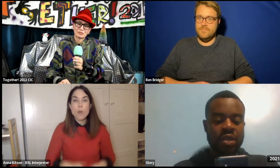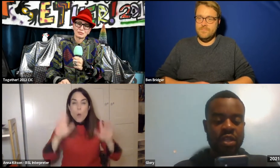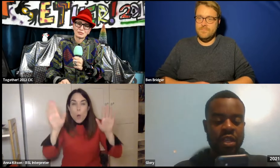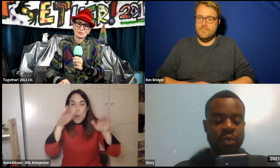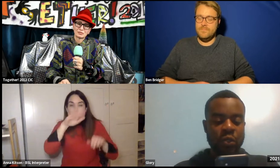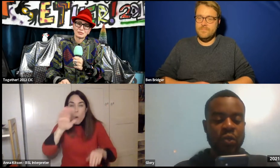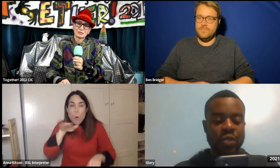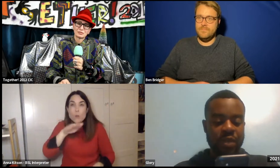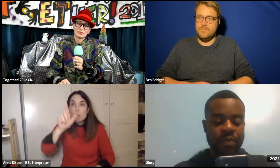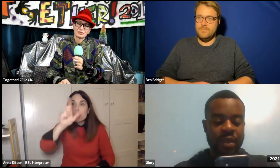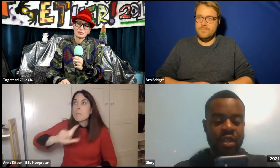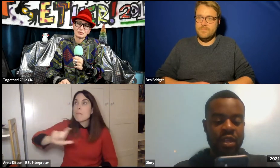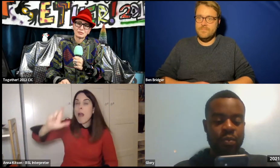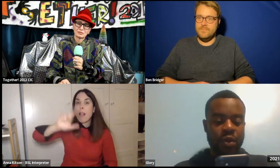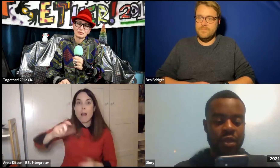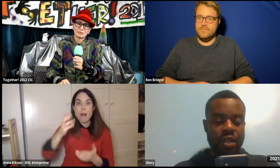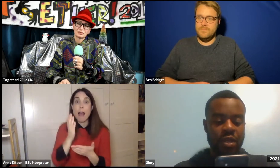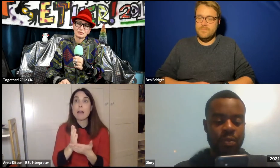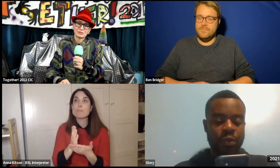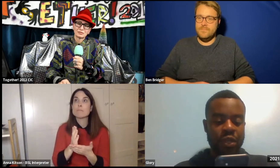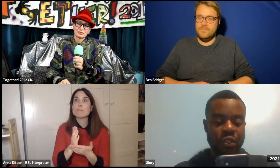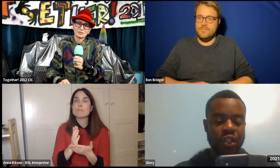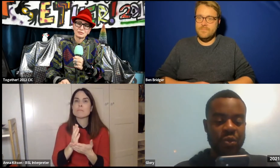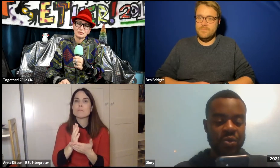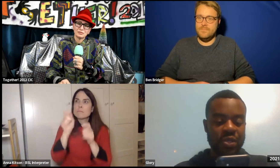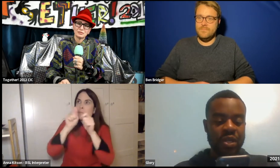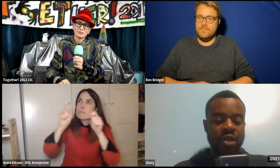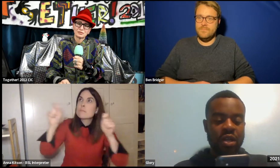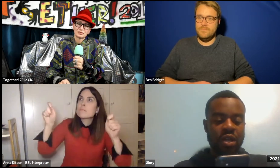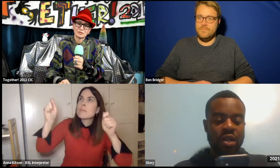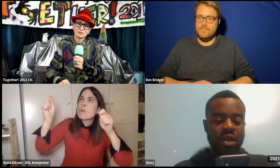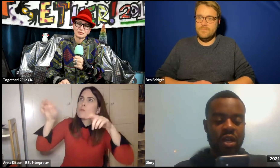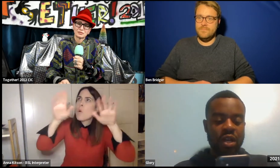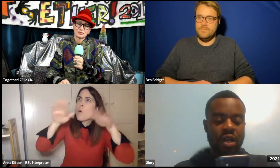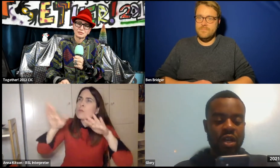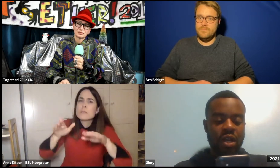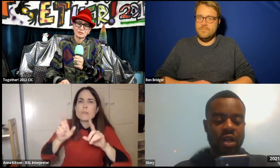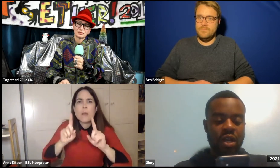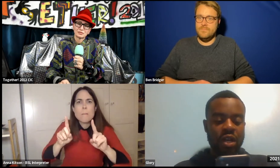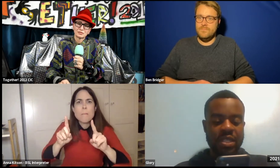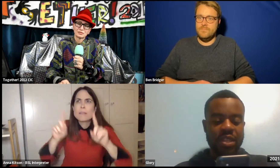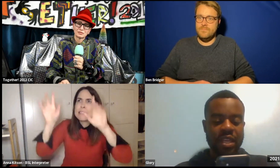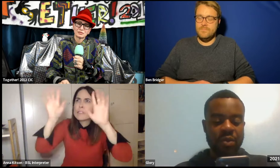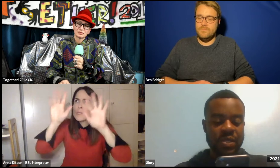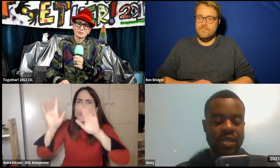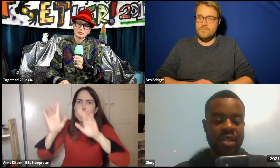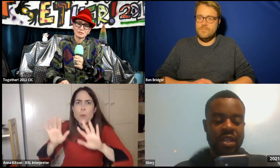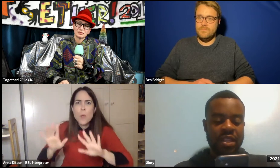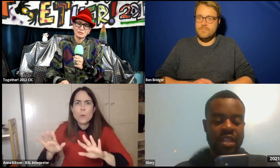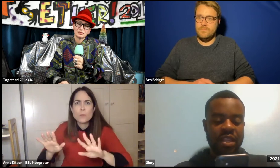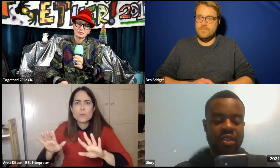It was Autumn But it snowed. I was skiing down the hills.